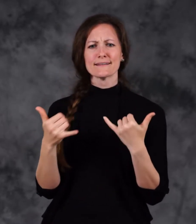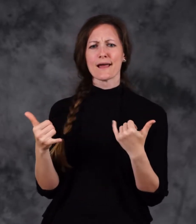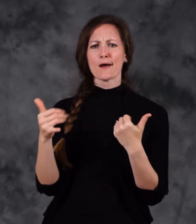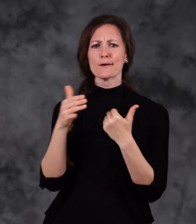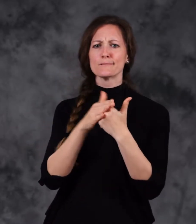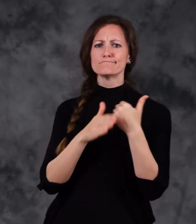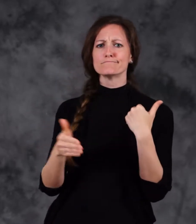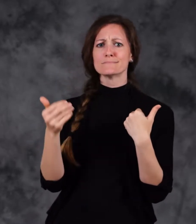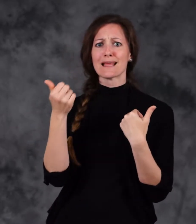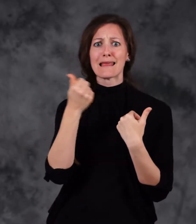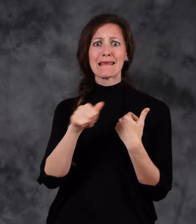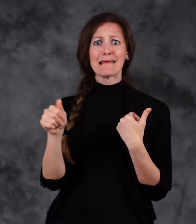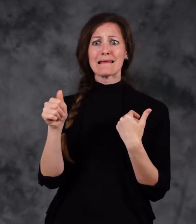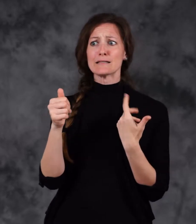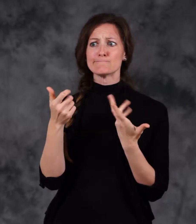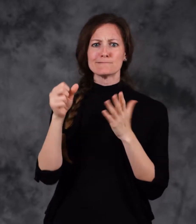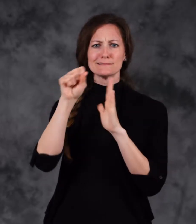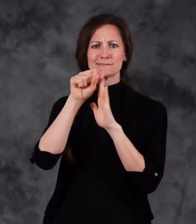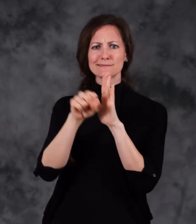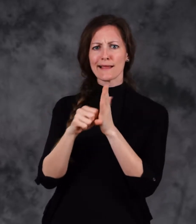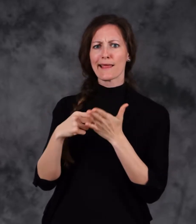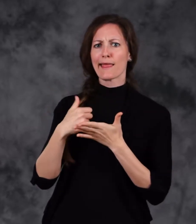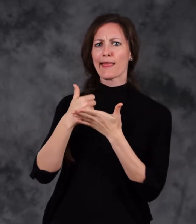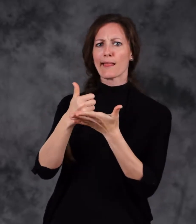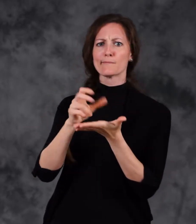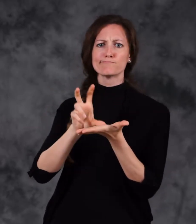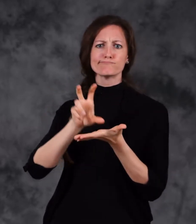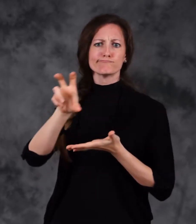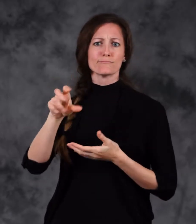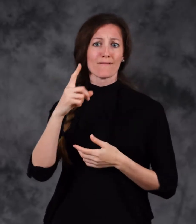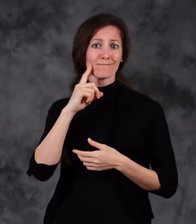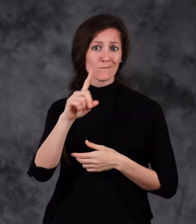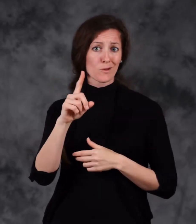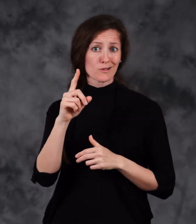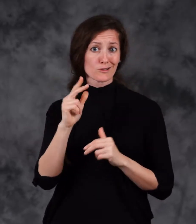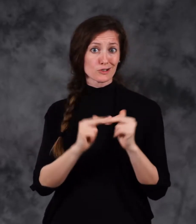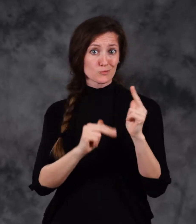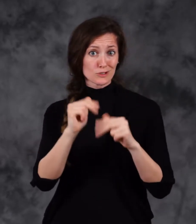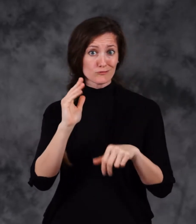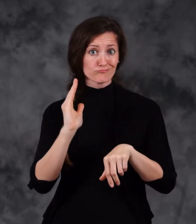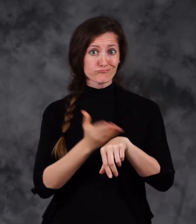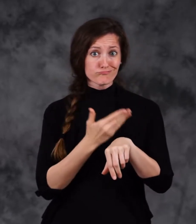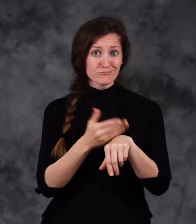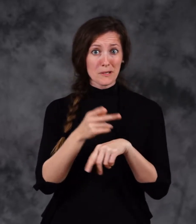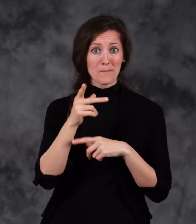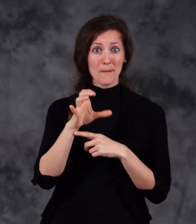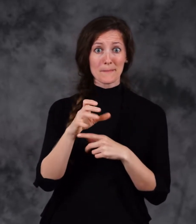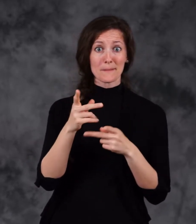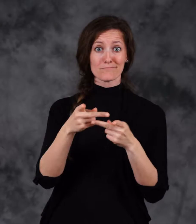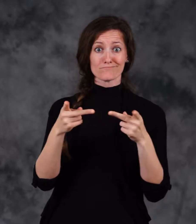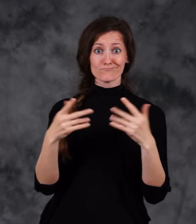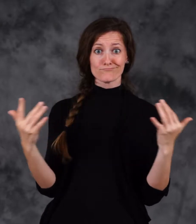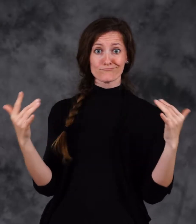From now on, whenever the state helps pay for construction or remodeling of a public gathering space